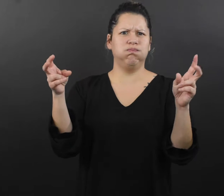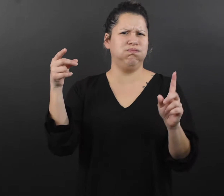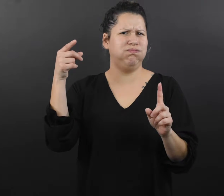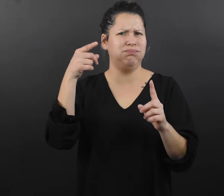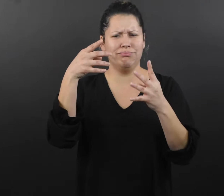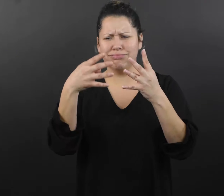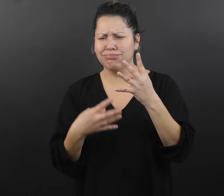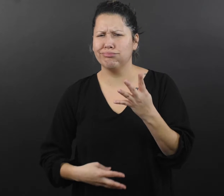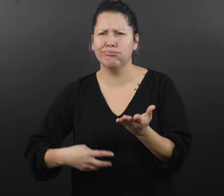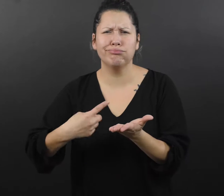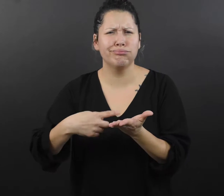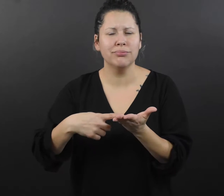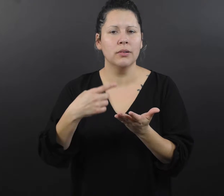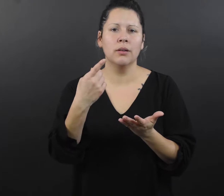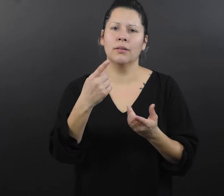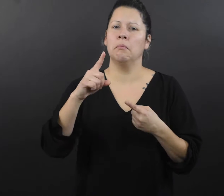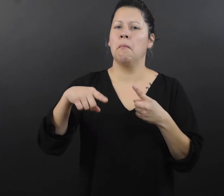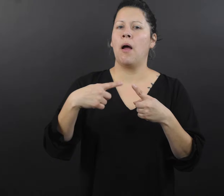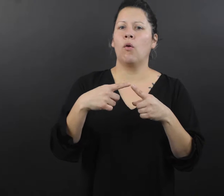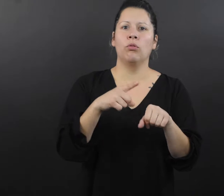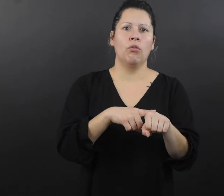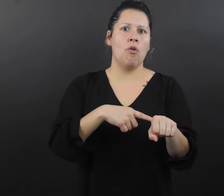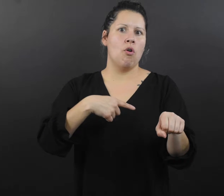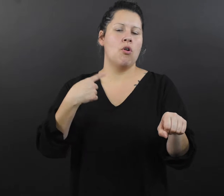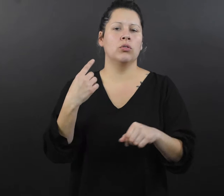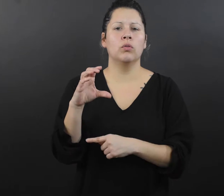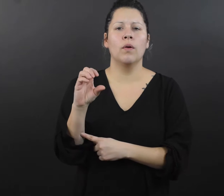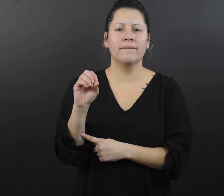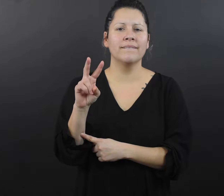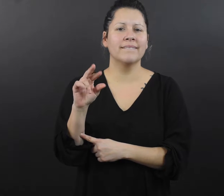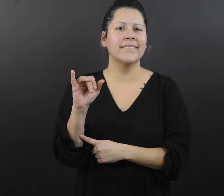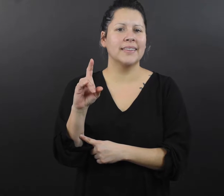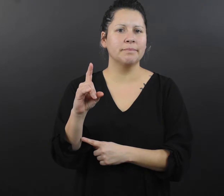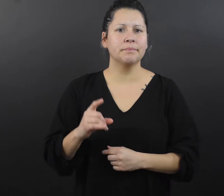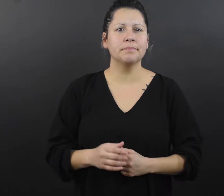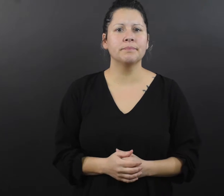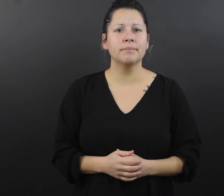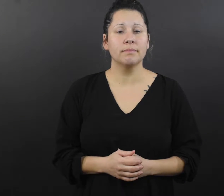About Long COVID Although most people